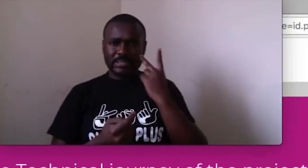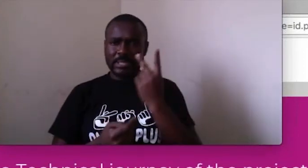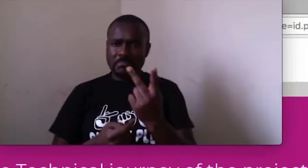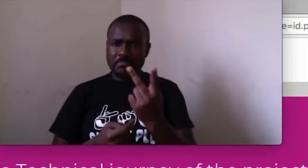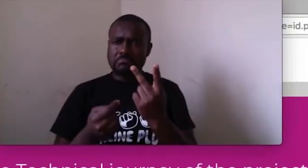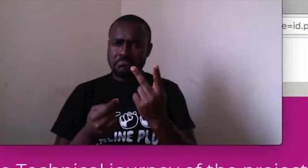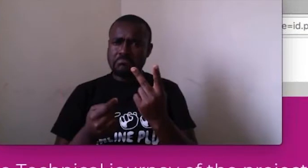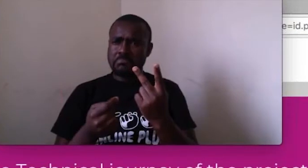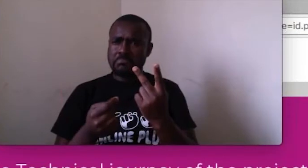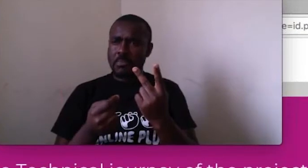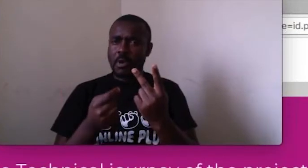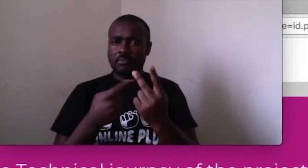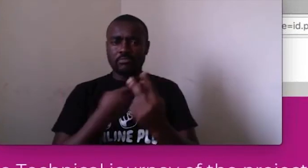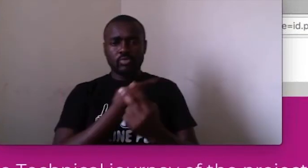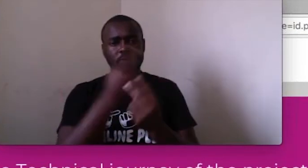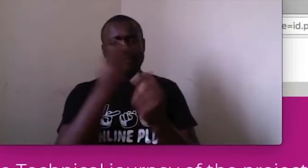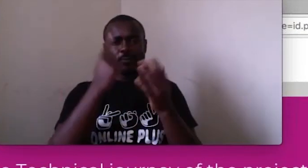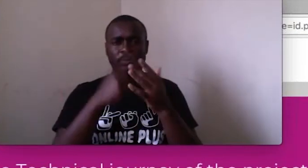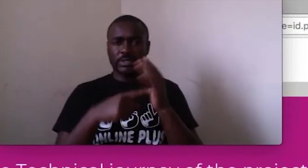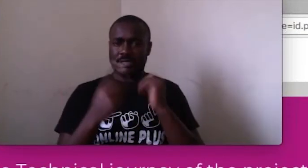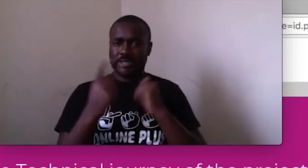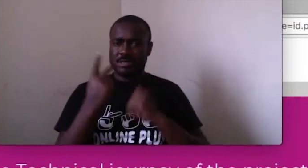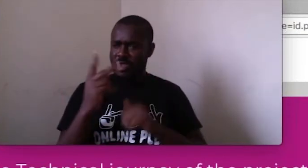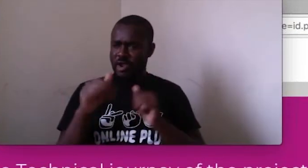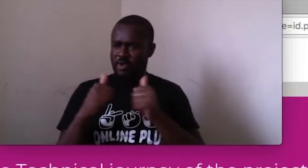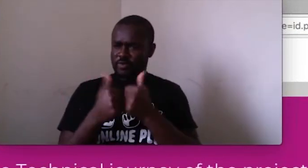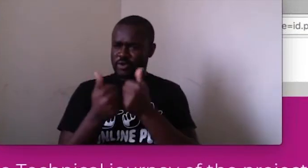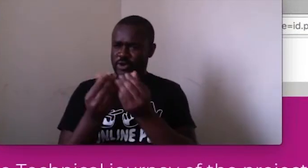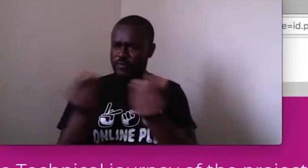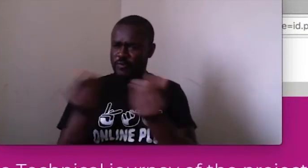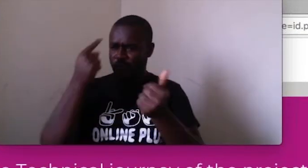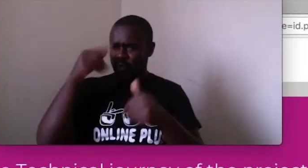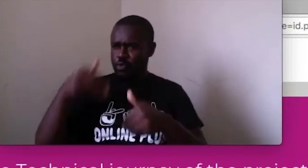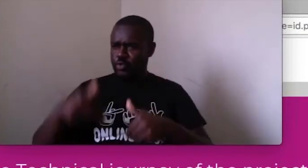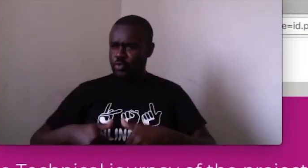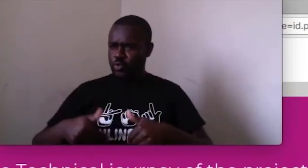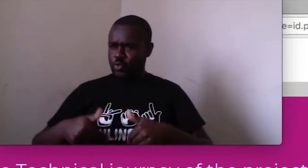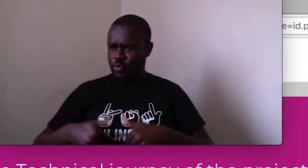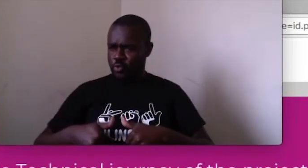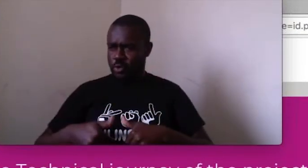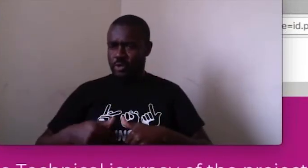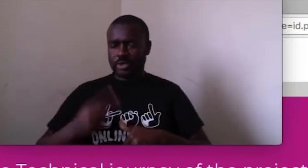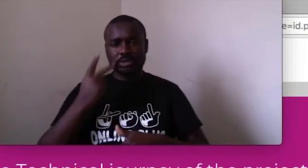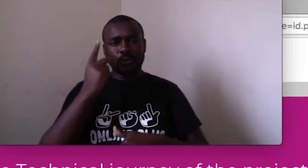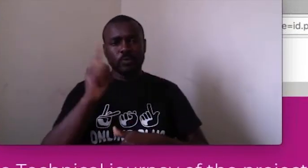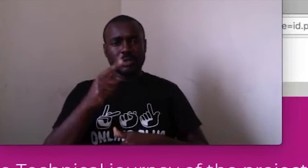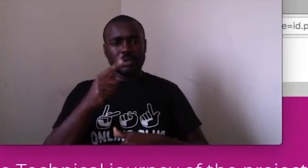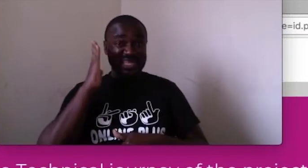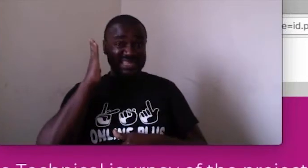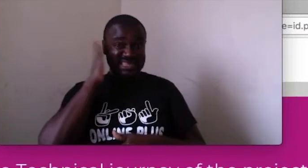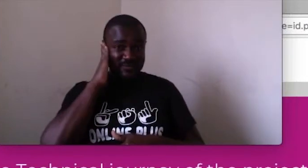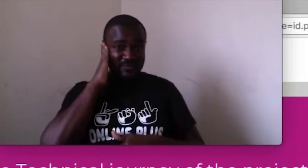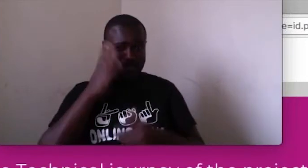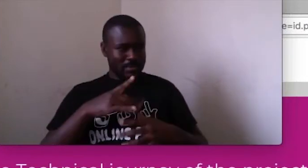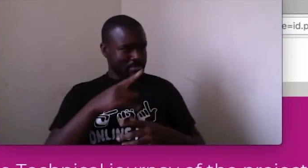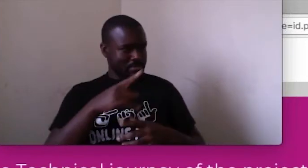My team we looked at it and felt how do we solve the challenges for the deaf youth?